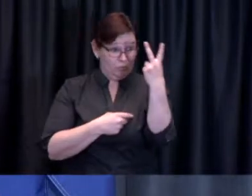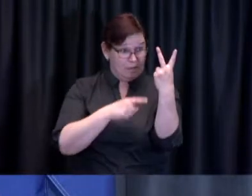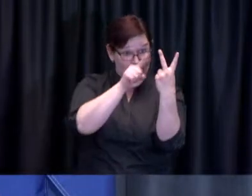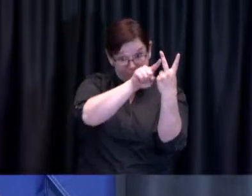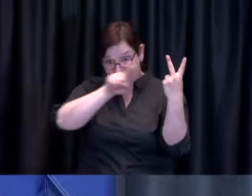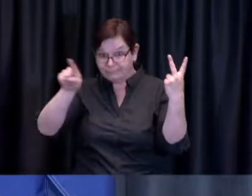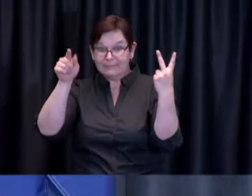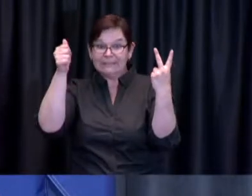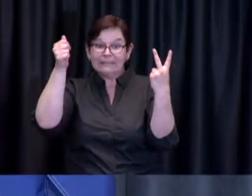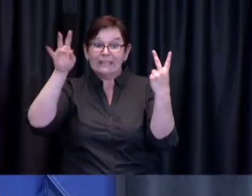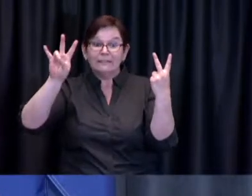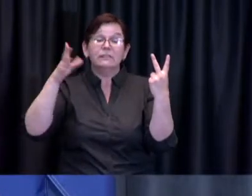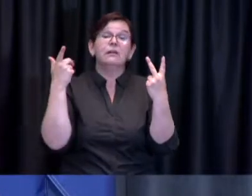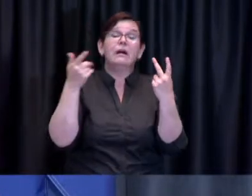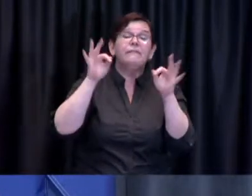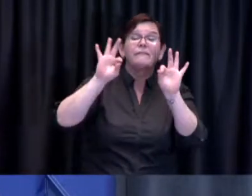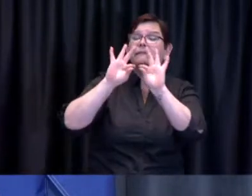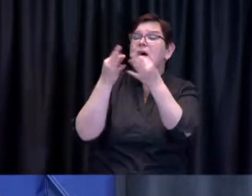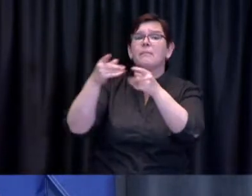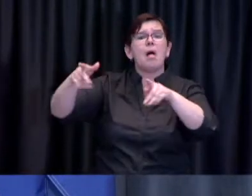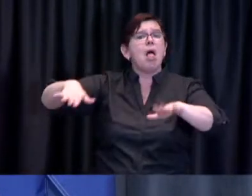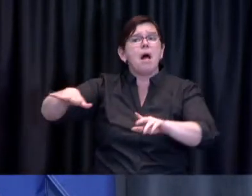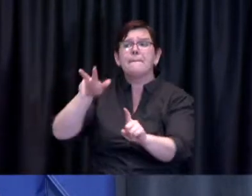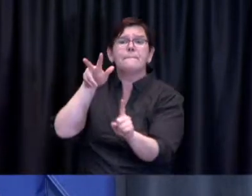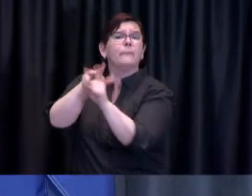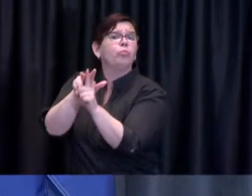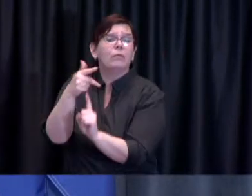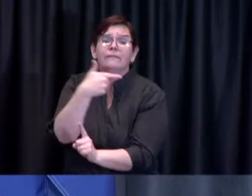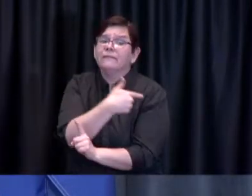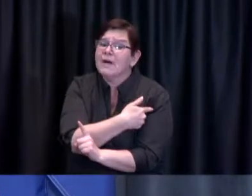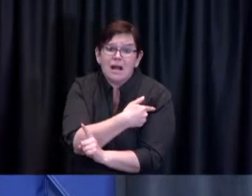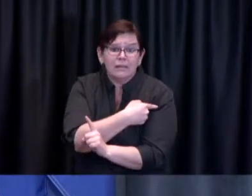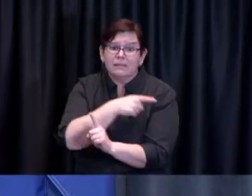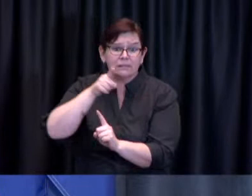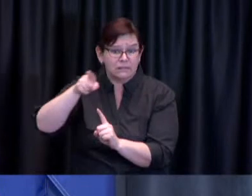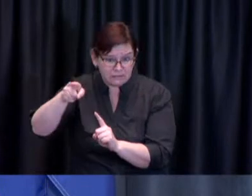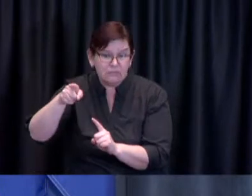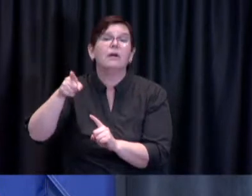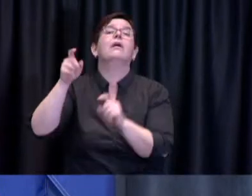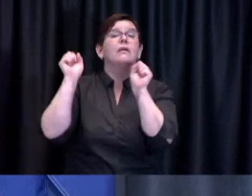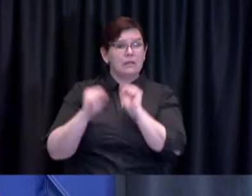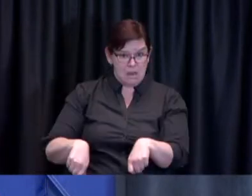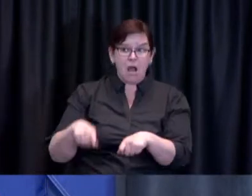members who have not received a vaccine will be eligible to book an appointment for their first